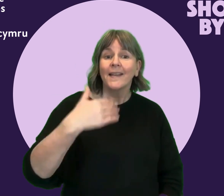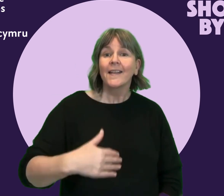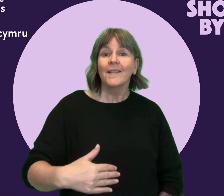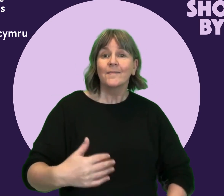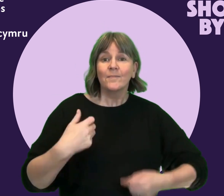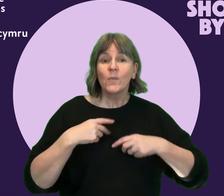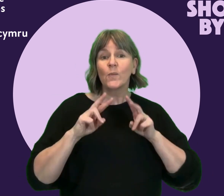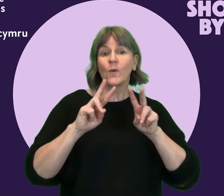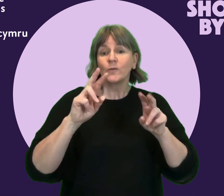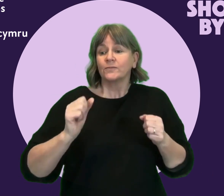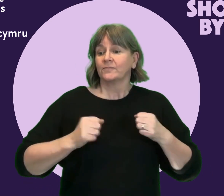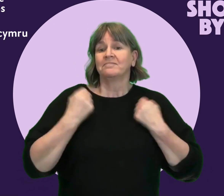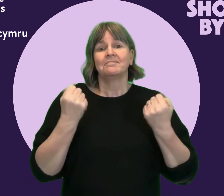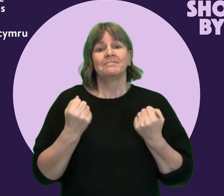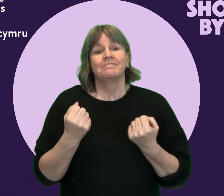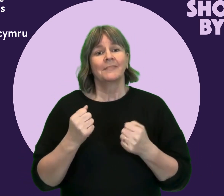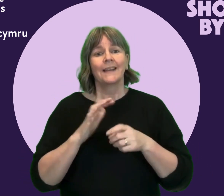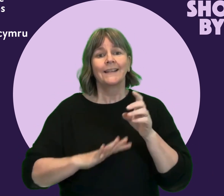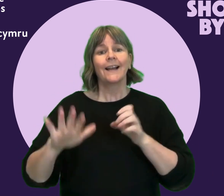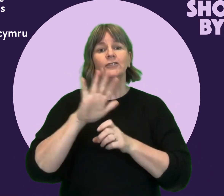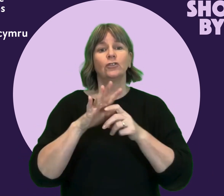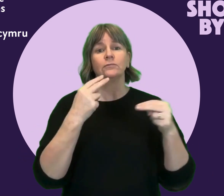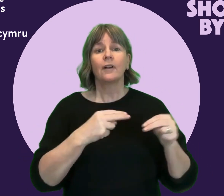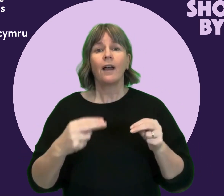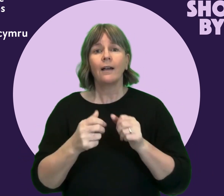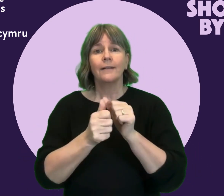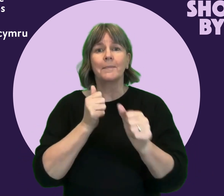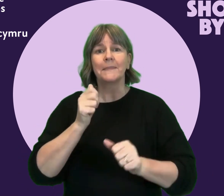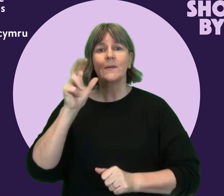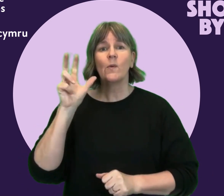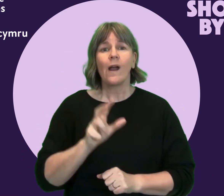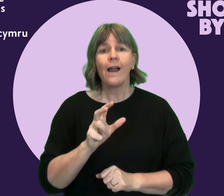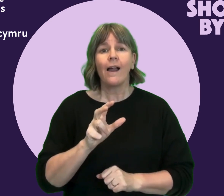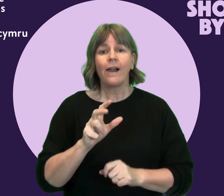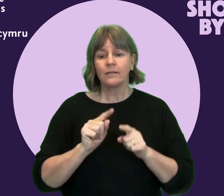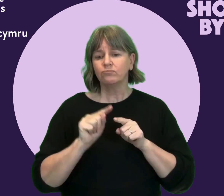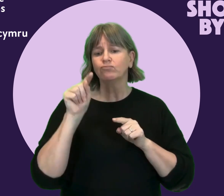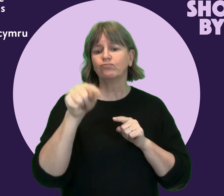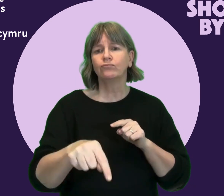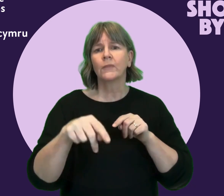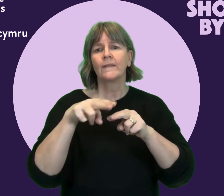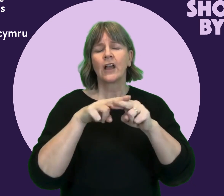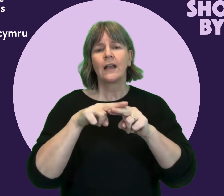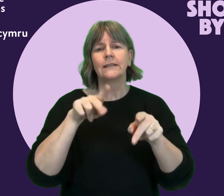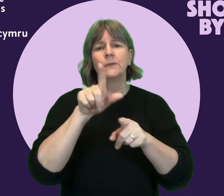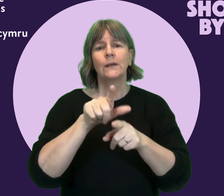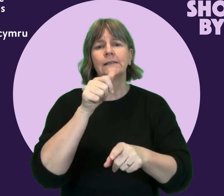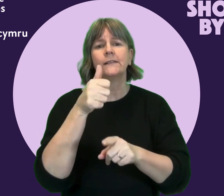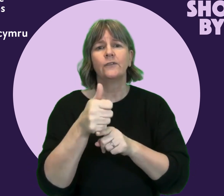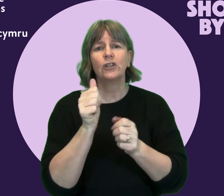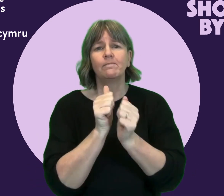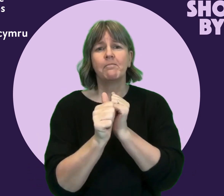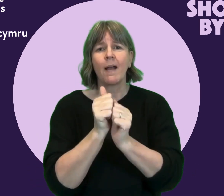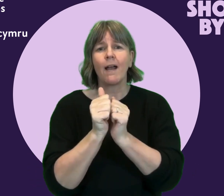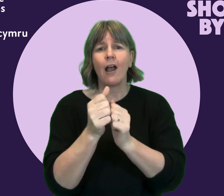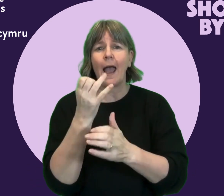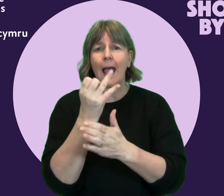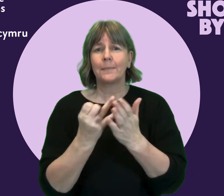Join National Dance Company Wales on Friday 21 March 7.30pm